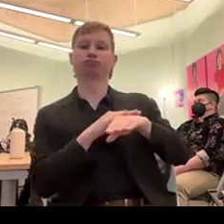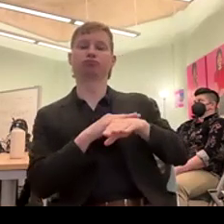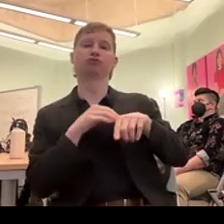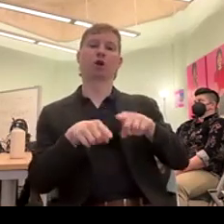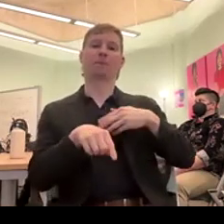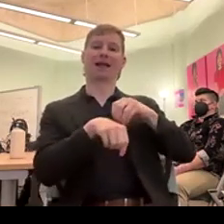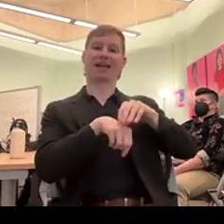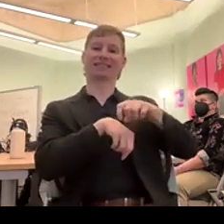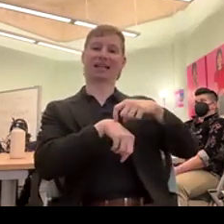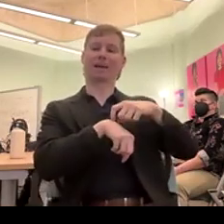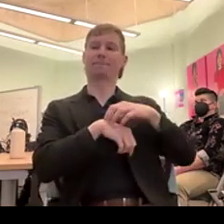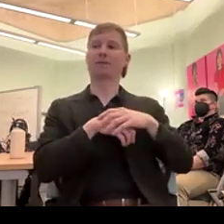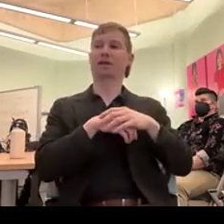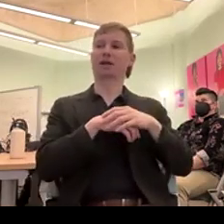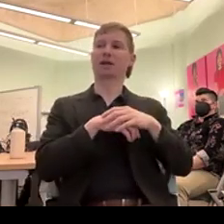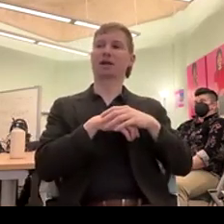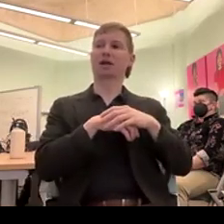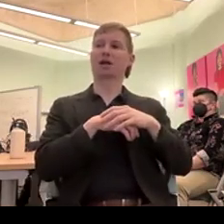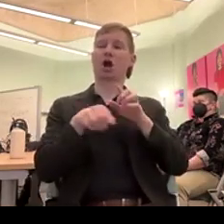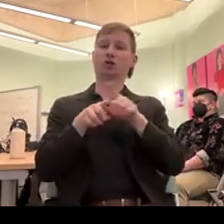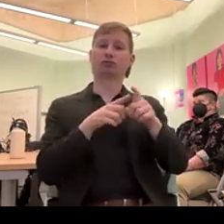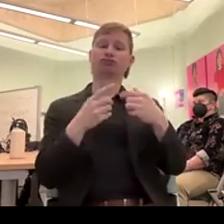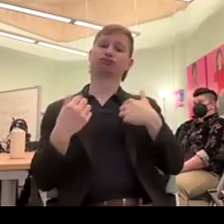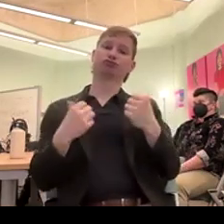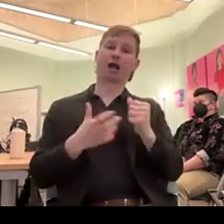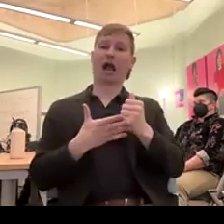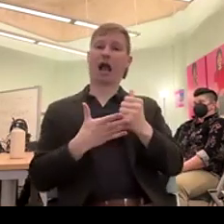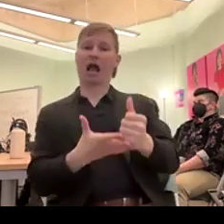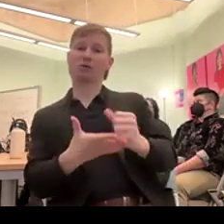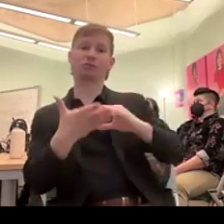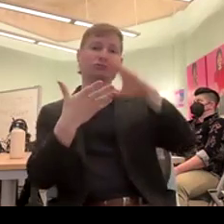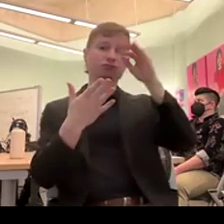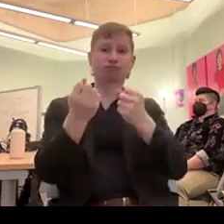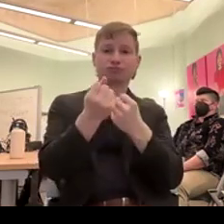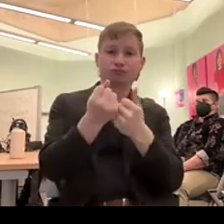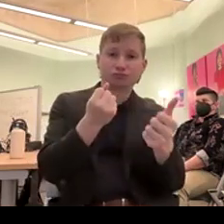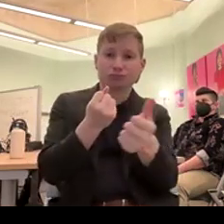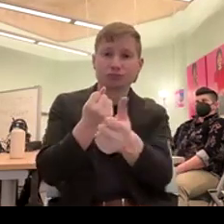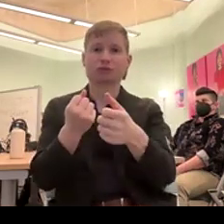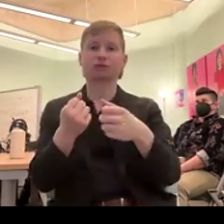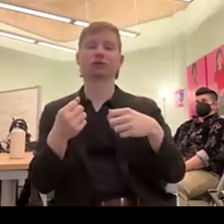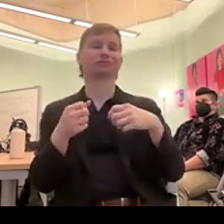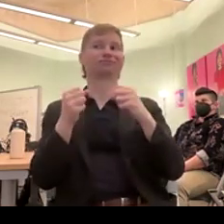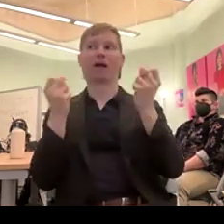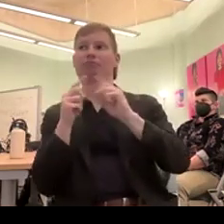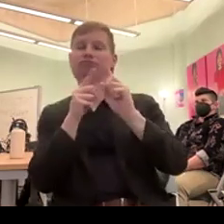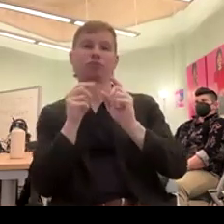affirming. But also, just helping my students learn how to advocate